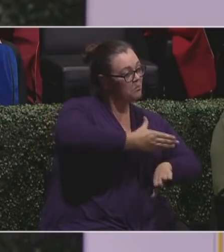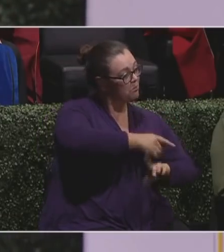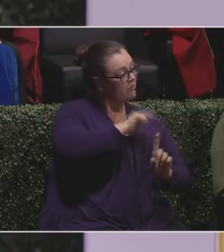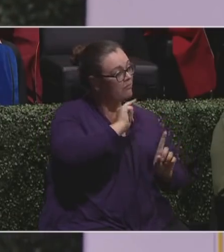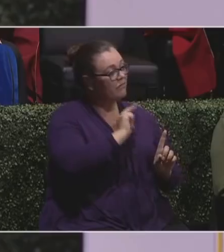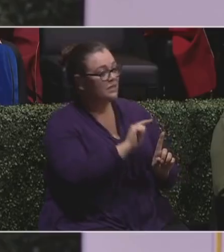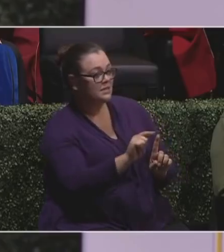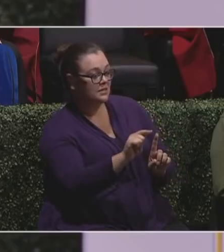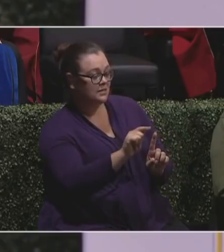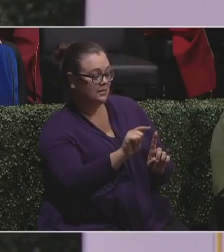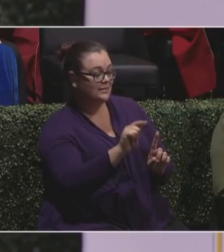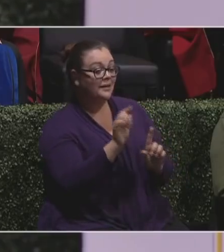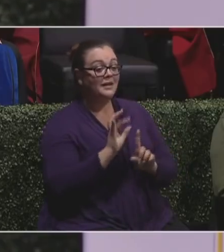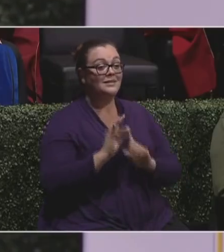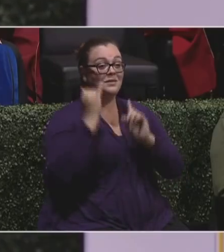FOLLOWERS, AND A BIT OF CYNICISM TO KEEP YOUR PROGRESS HONEST.